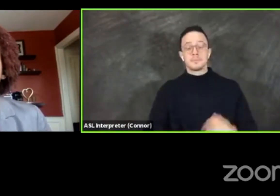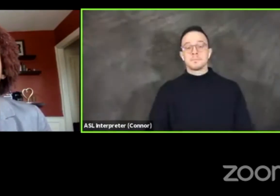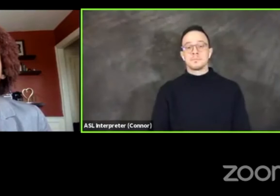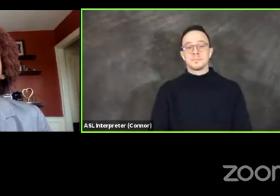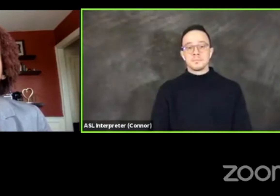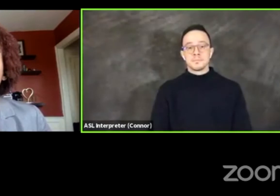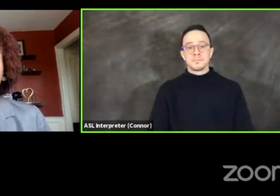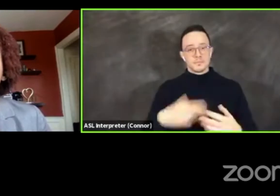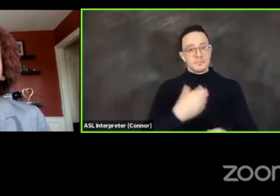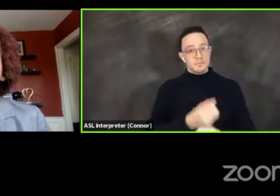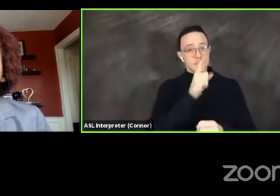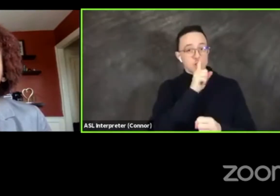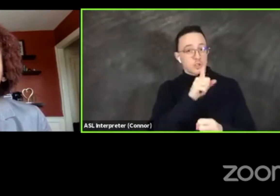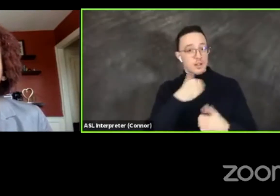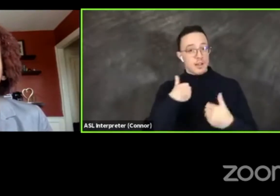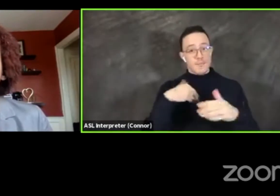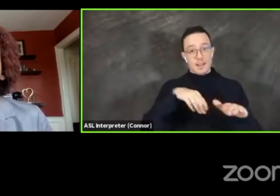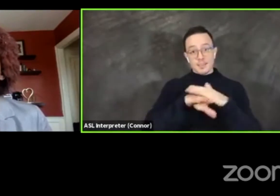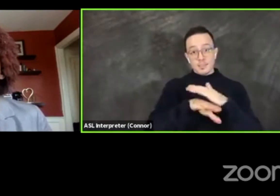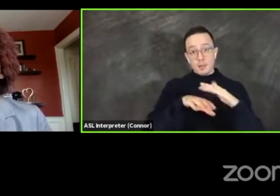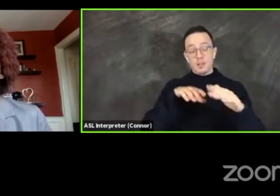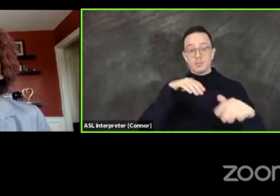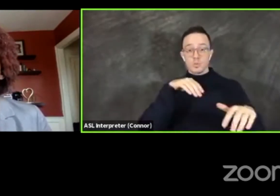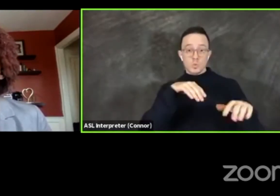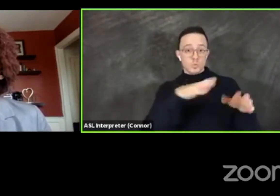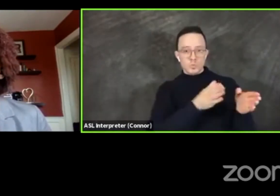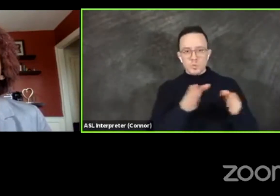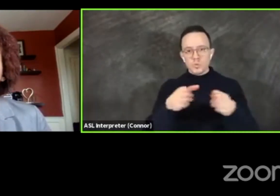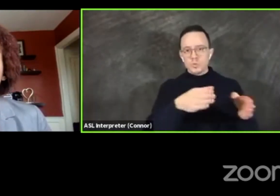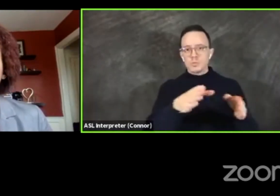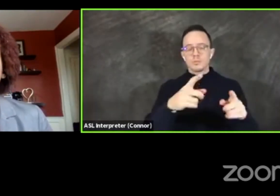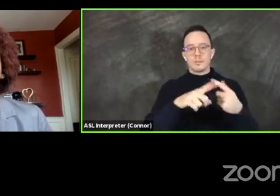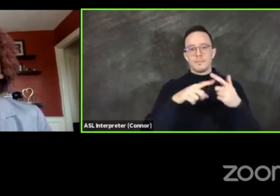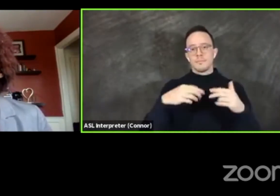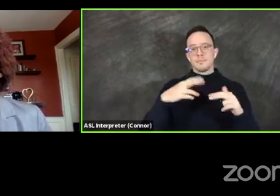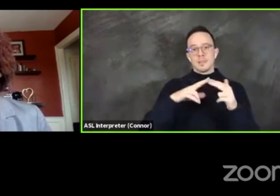ENSURING ACCESSIBLE ROUTES AND FACILITIES; INCORPORATING INTERPRETERS, BRAILLE AND CLOSED CAPTIONING;